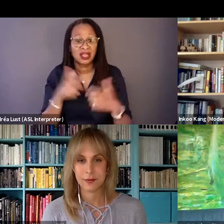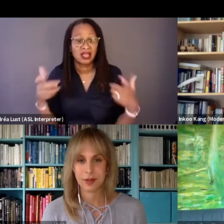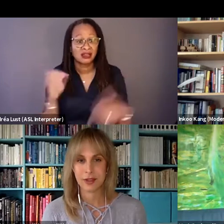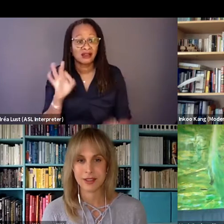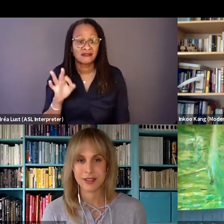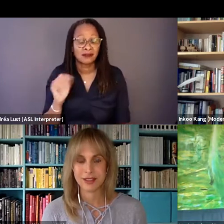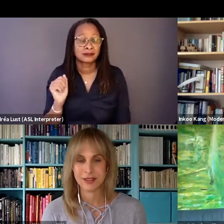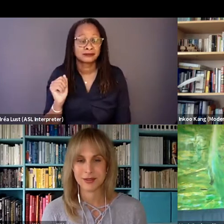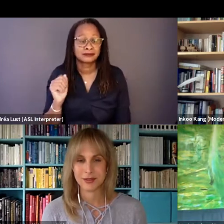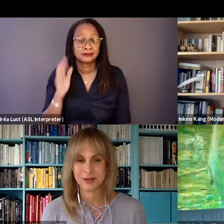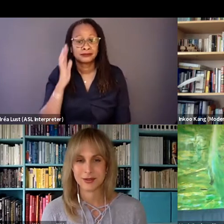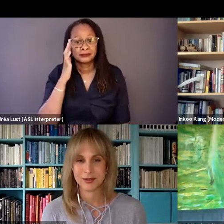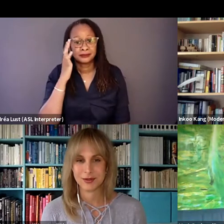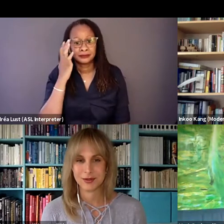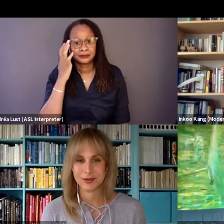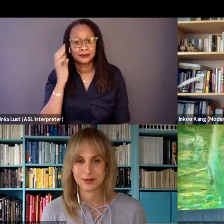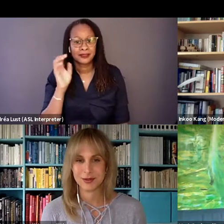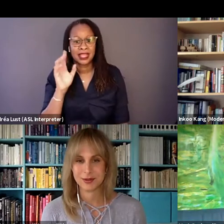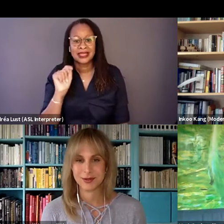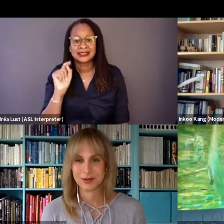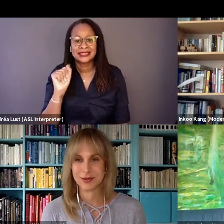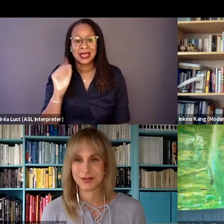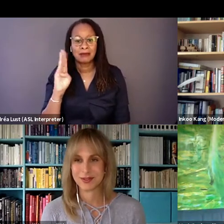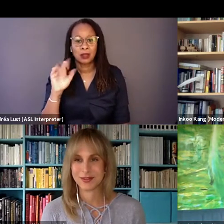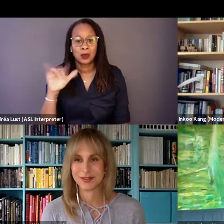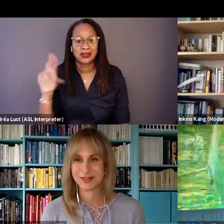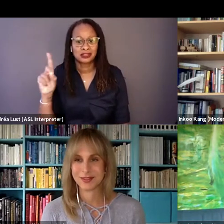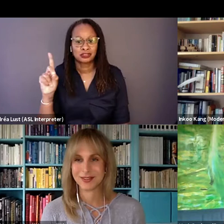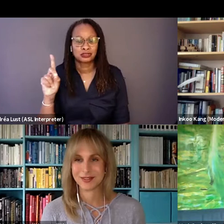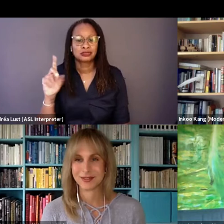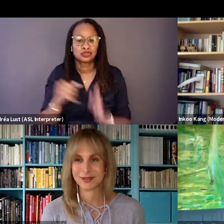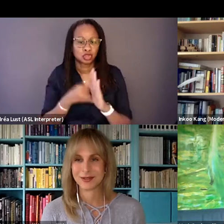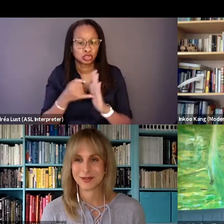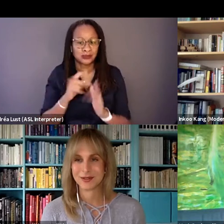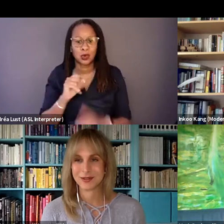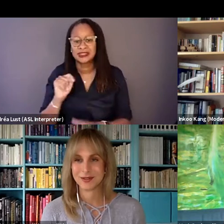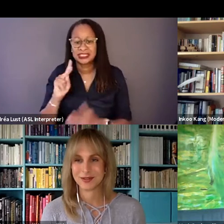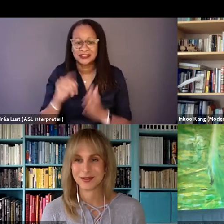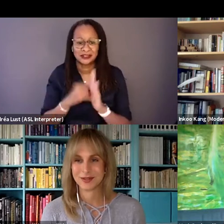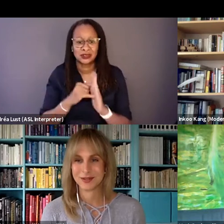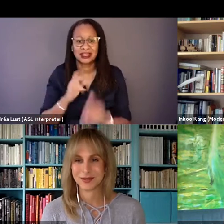the more sort of like tabloid journalism, or TV journalism, like right-winger people